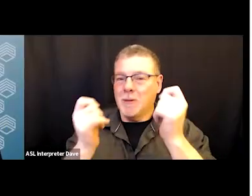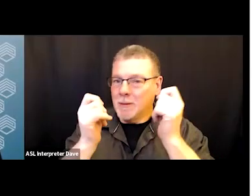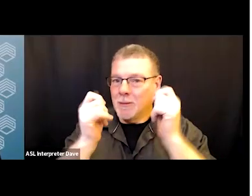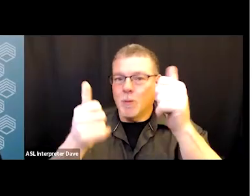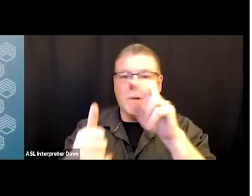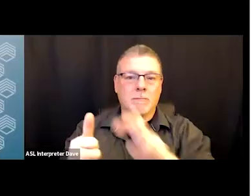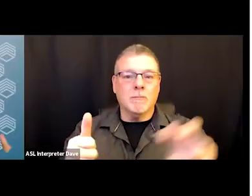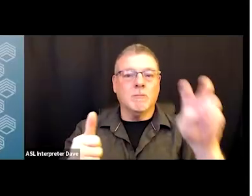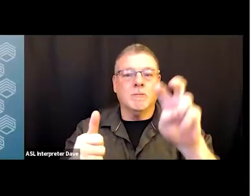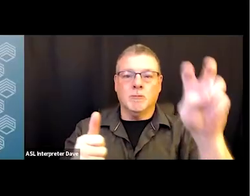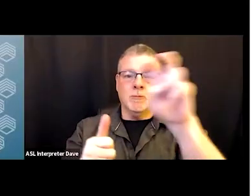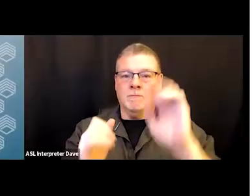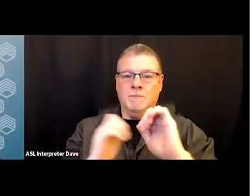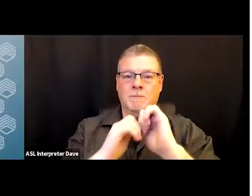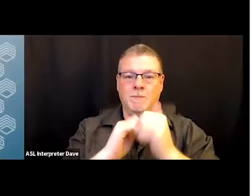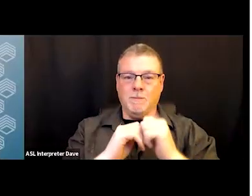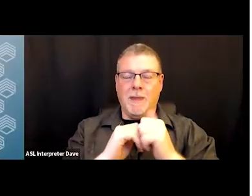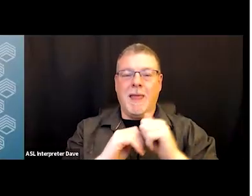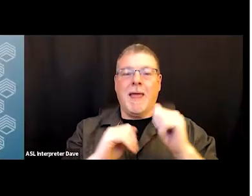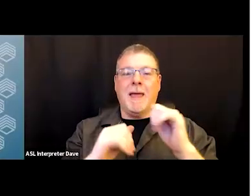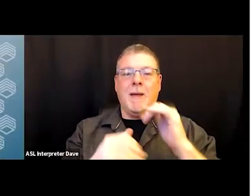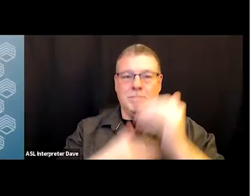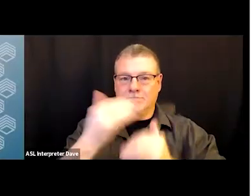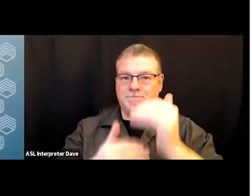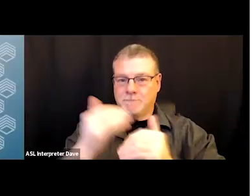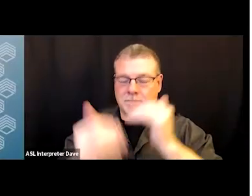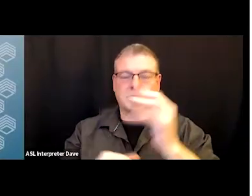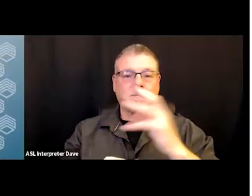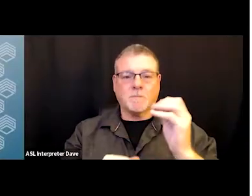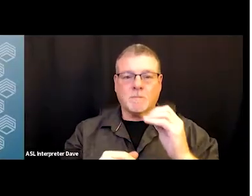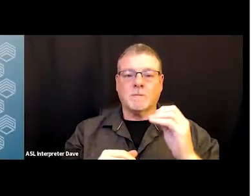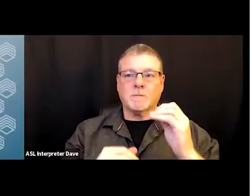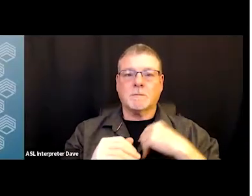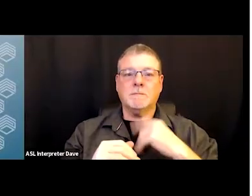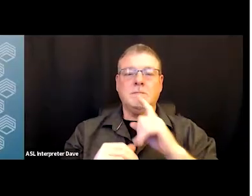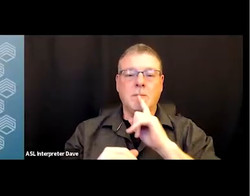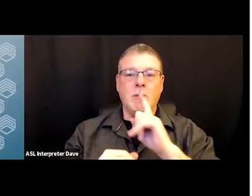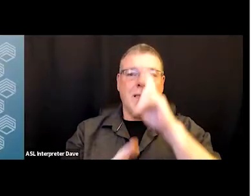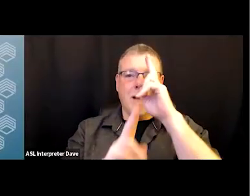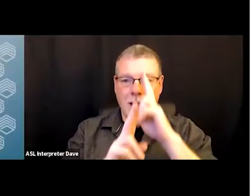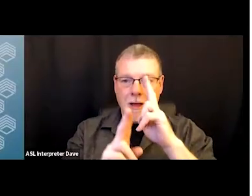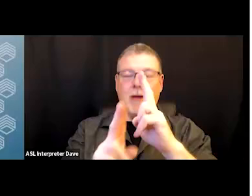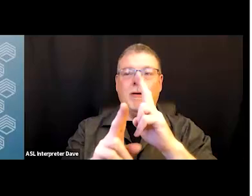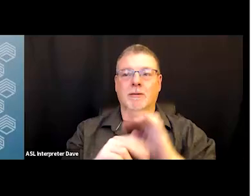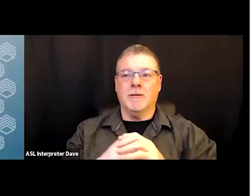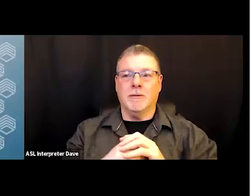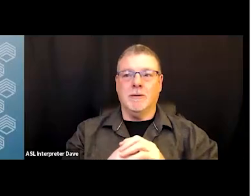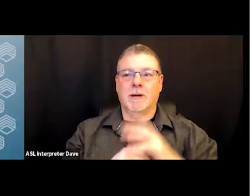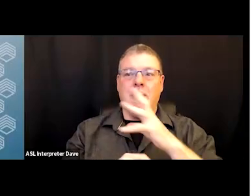kind of how this subject came about, and I'm just very honored and grateful